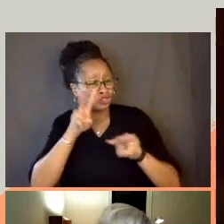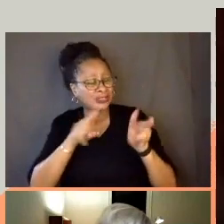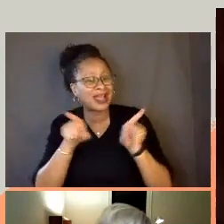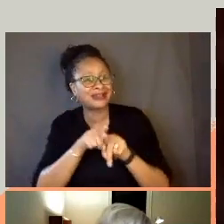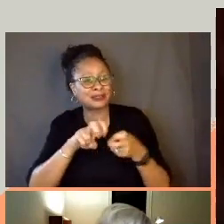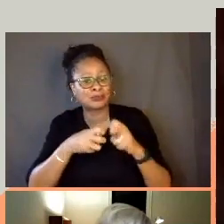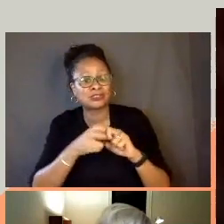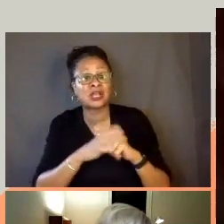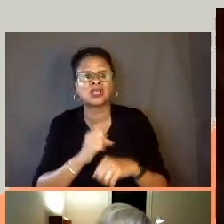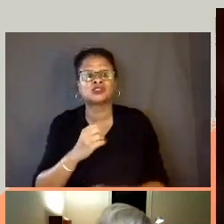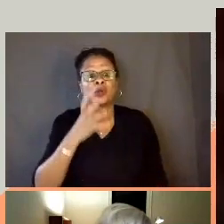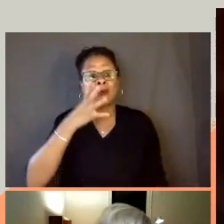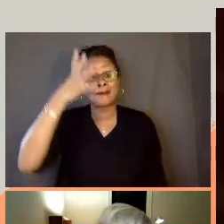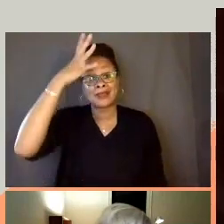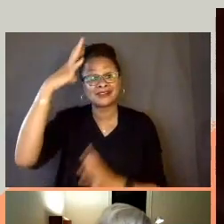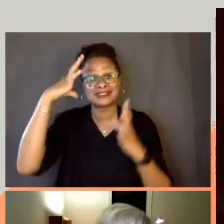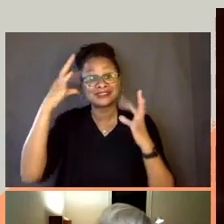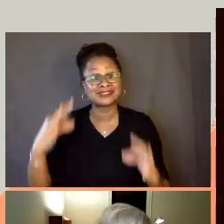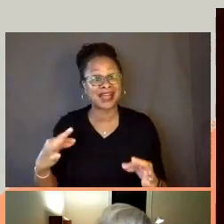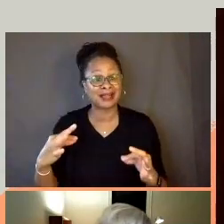So my parents said, well, let's put Kayla in dance classes.